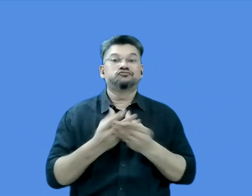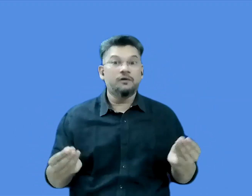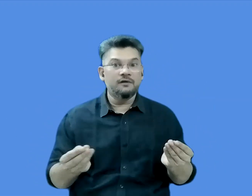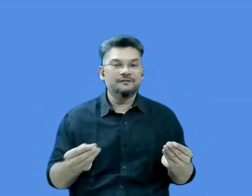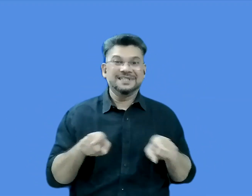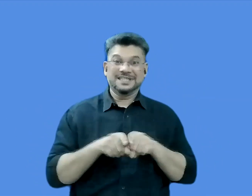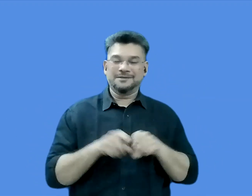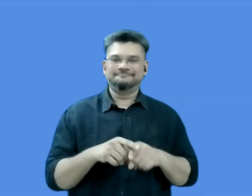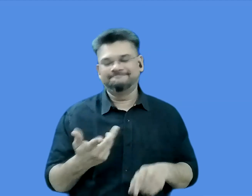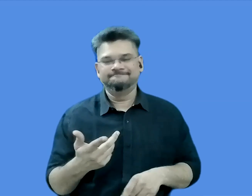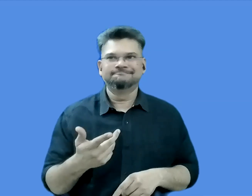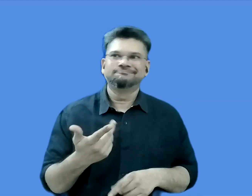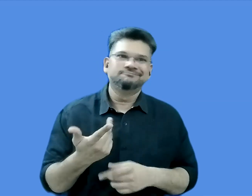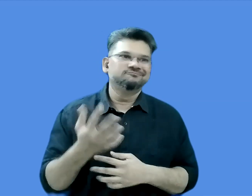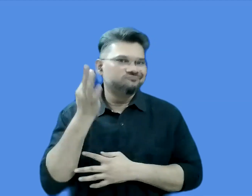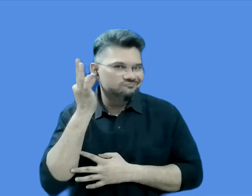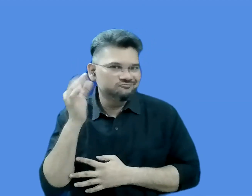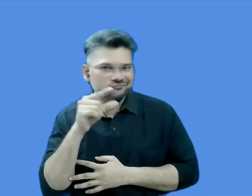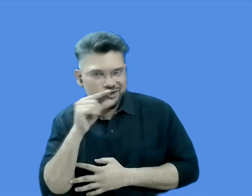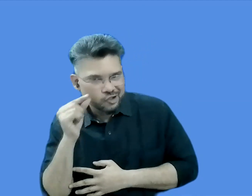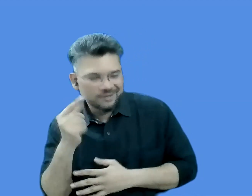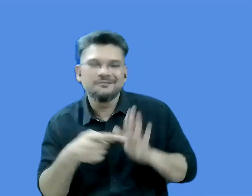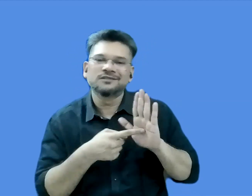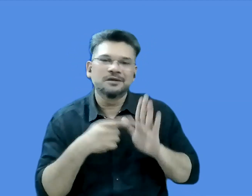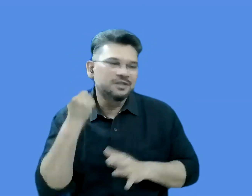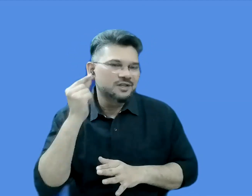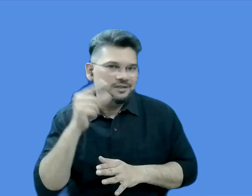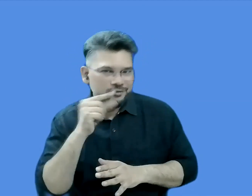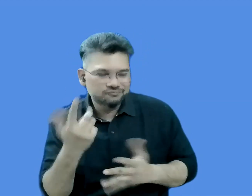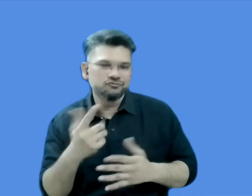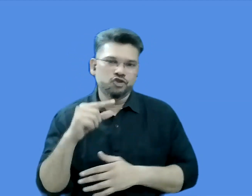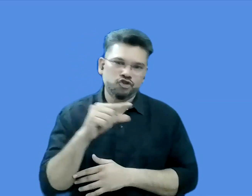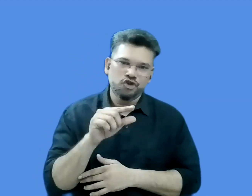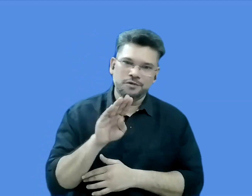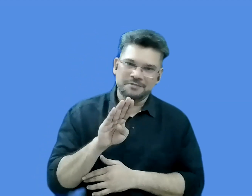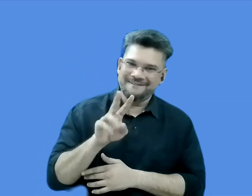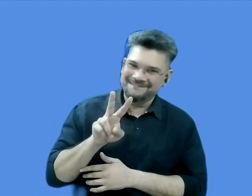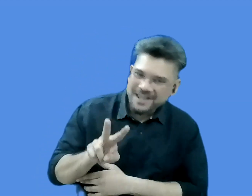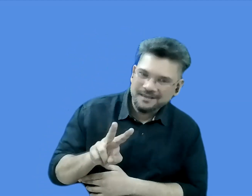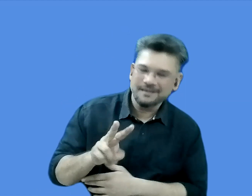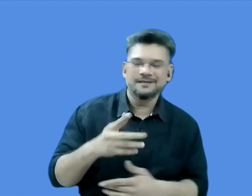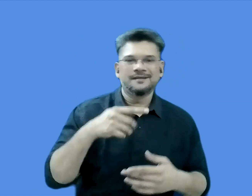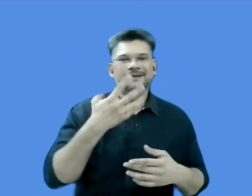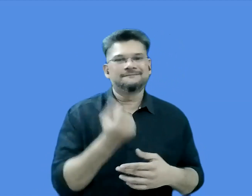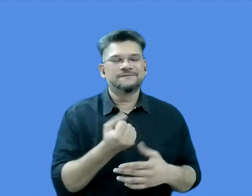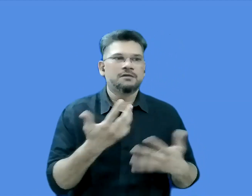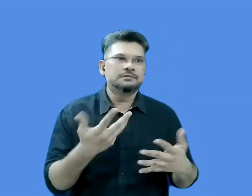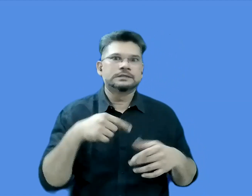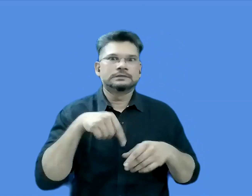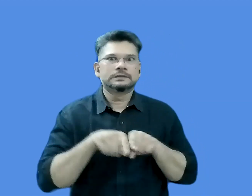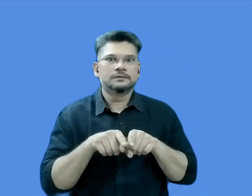the issue of intersectionality within the group. For example, if you have usually you have